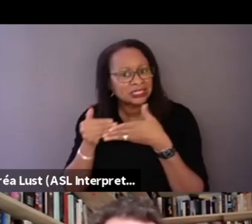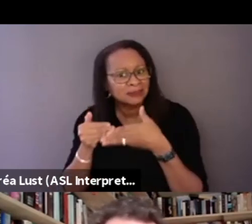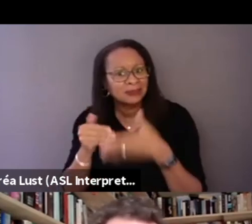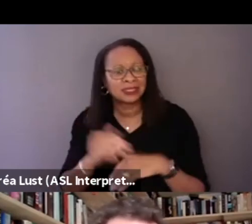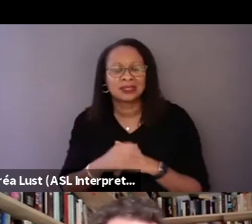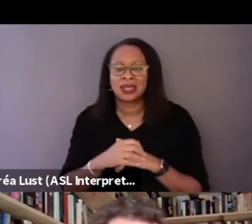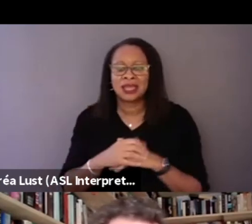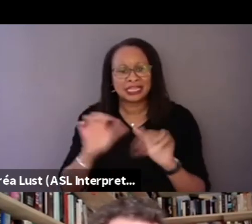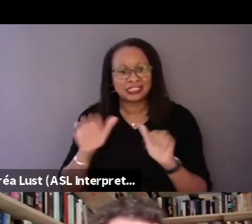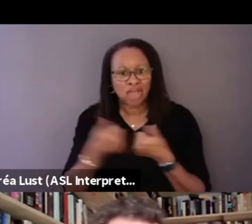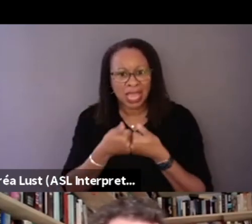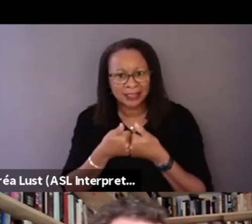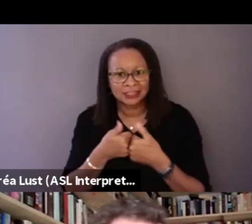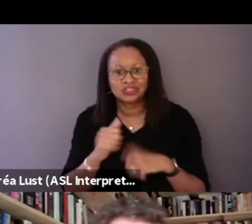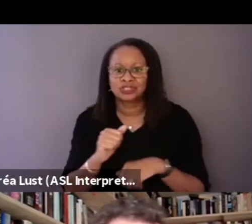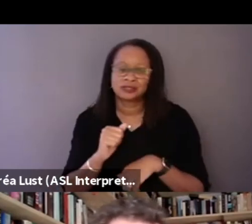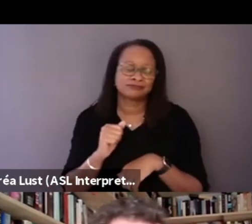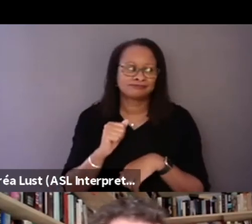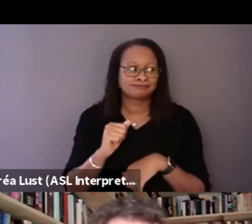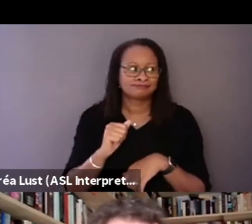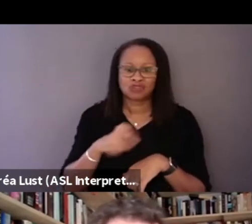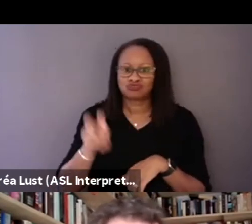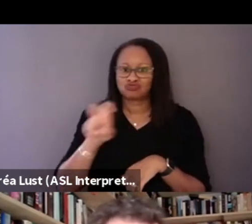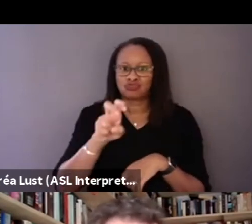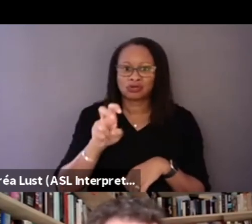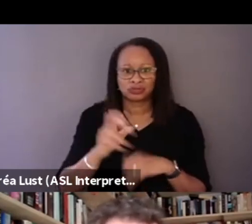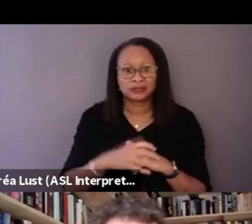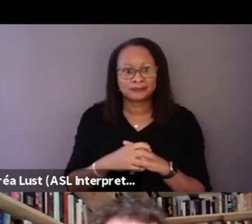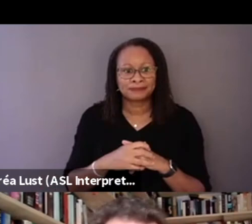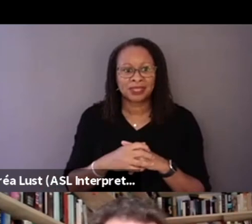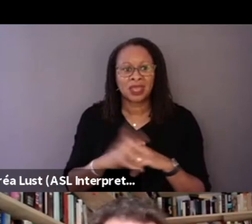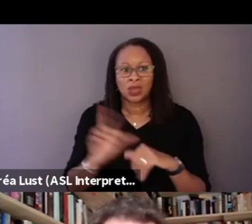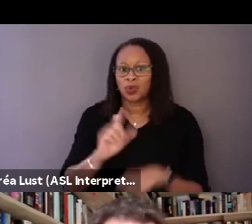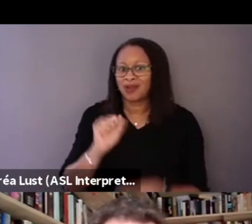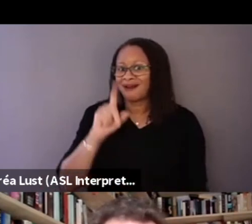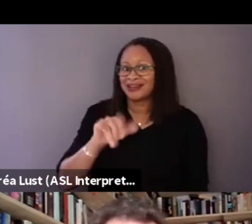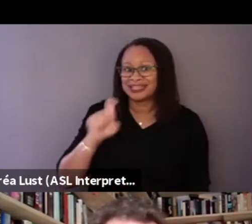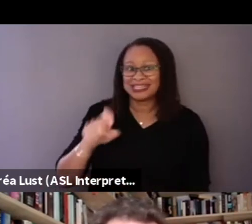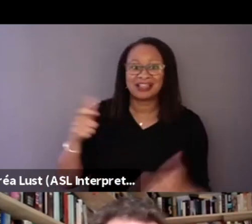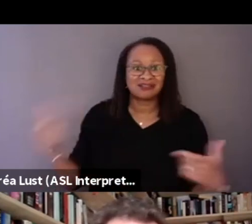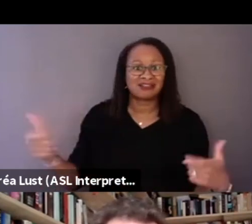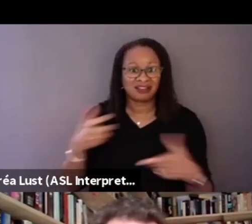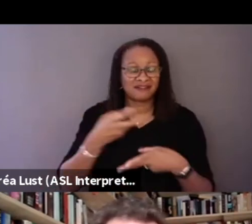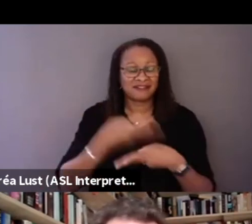challenging road trip, one which Ady needed a lot of care and Nate was right there beside him.